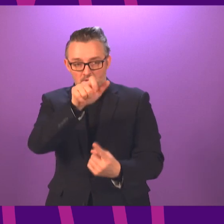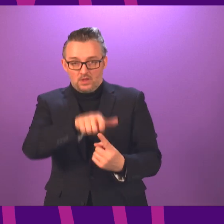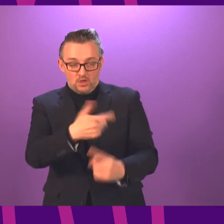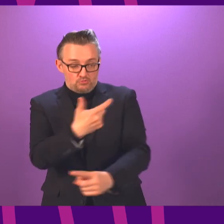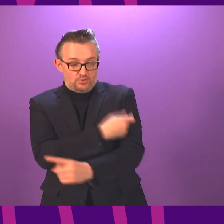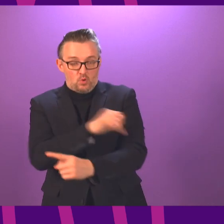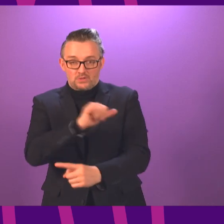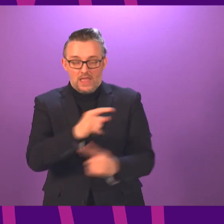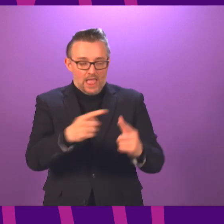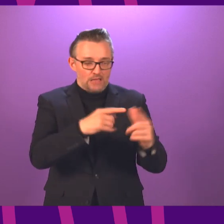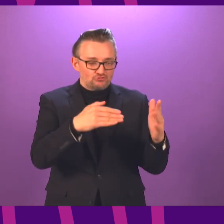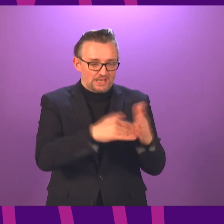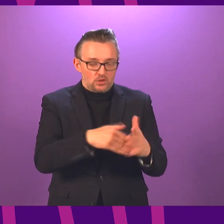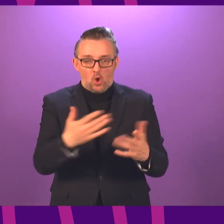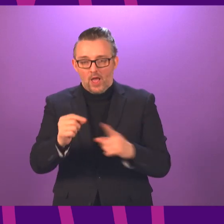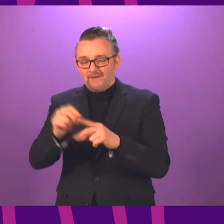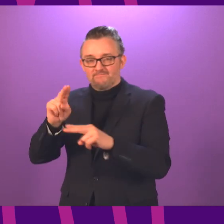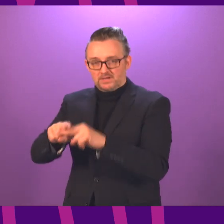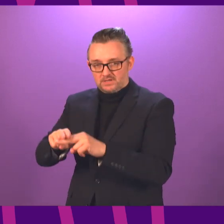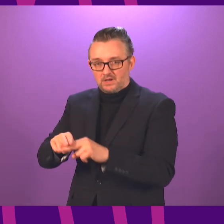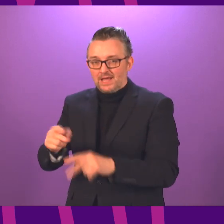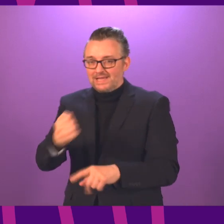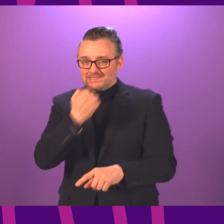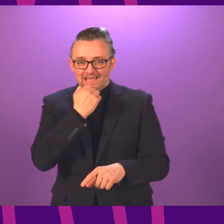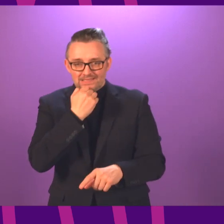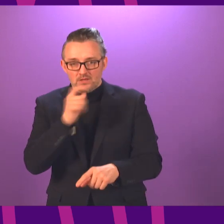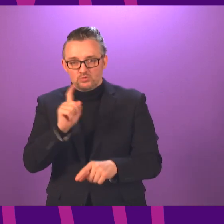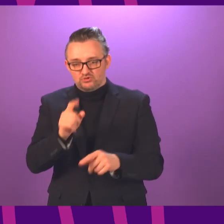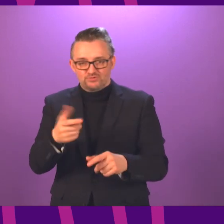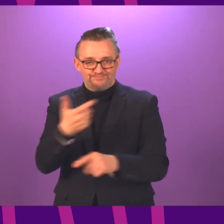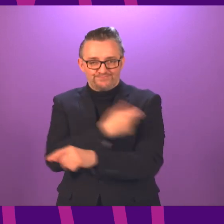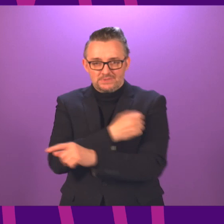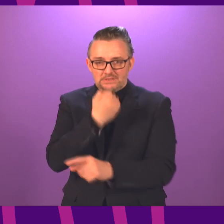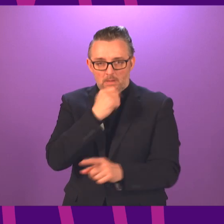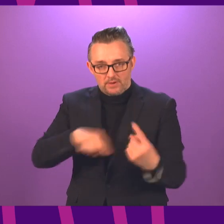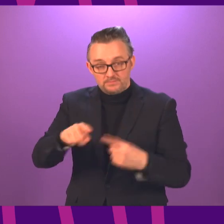reason, we need to be robust in recording data on who has received which vaccine—Pfizer or AstraZeneca—as well as the date, batch number and so on. Our health records are not